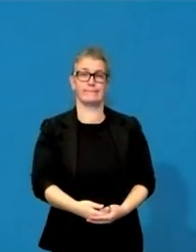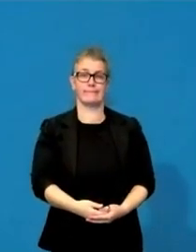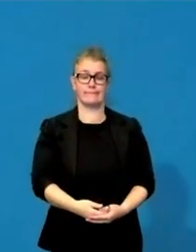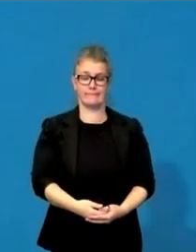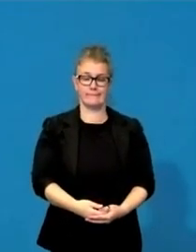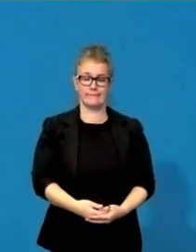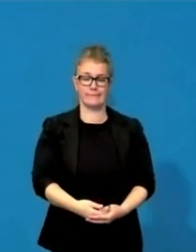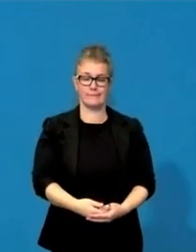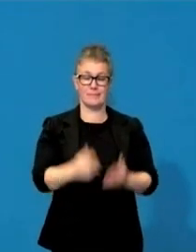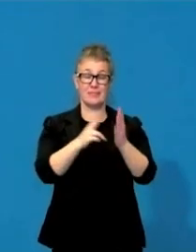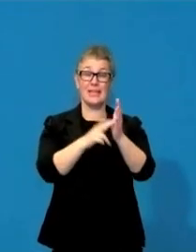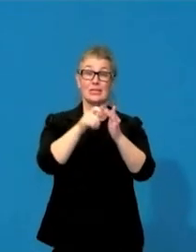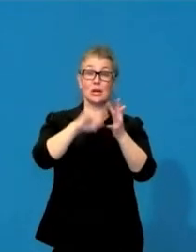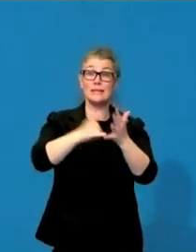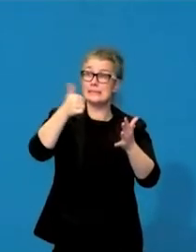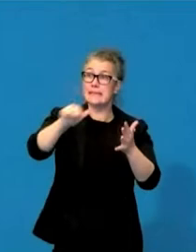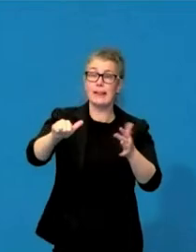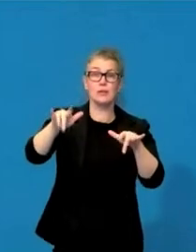They still not there. NDIS still never came. You know what I mean.